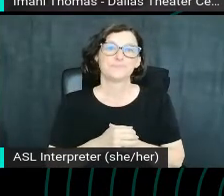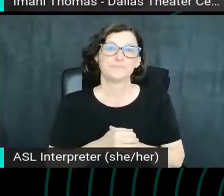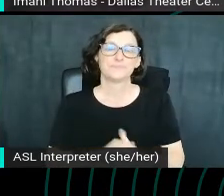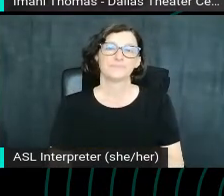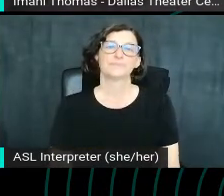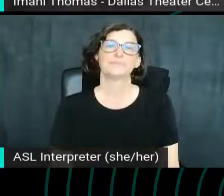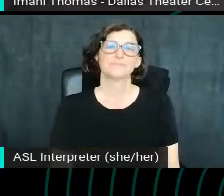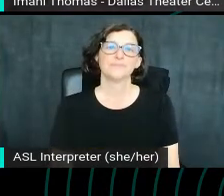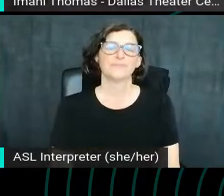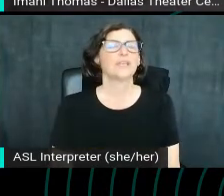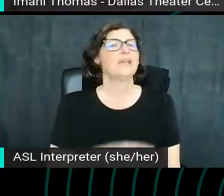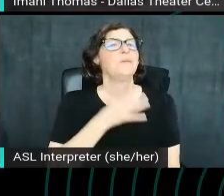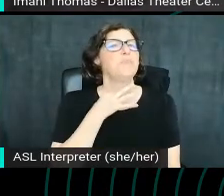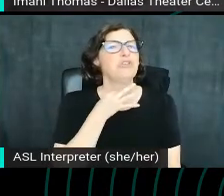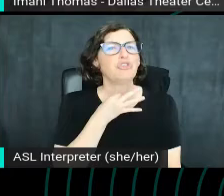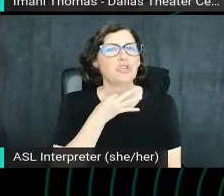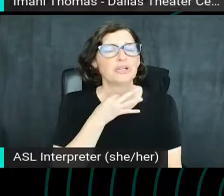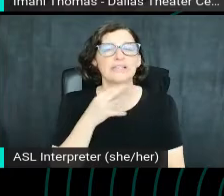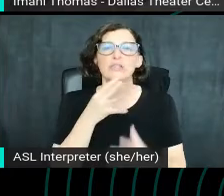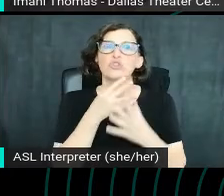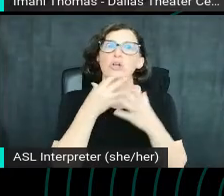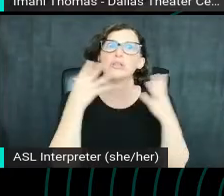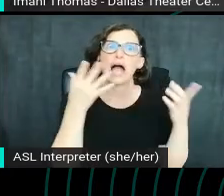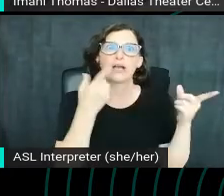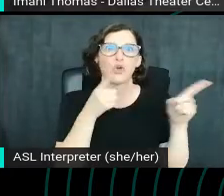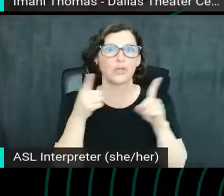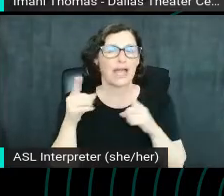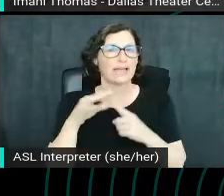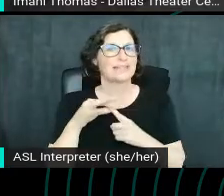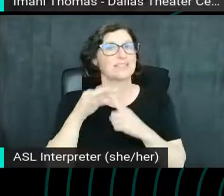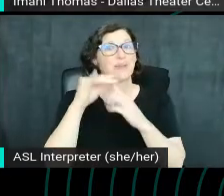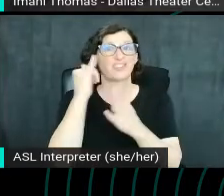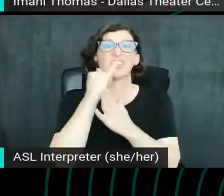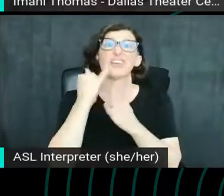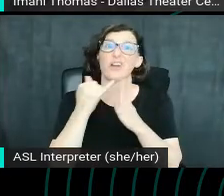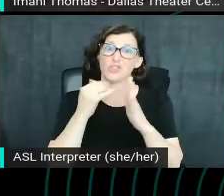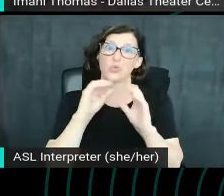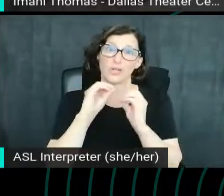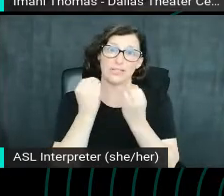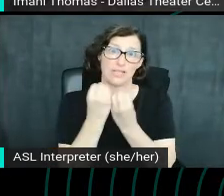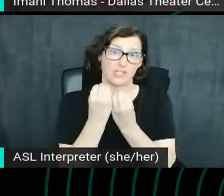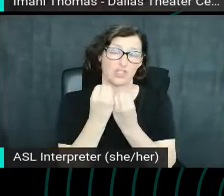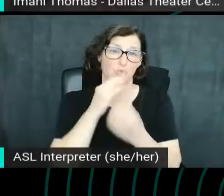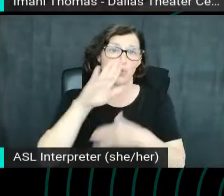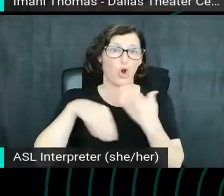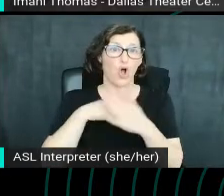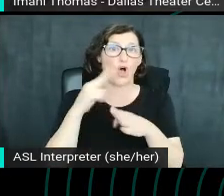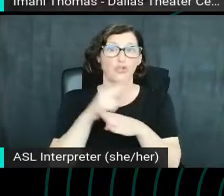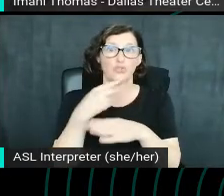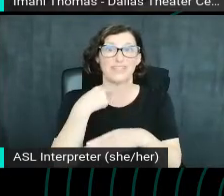Be curious. There's a lot going on especially at arts organizations. We're all utilizing storytelling in each of our positions.